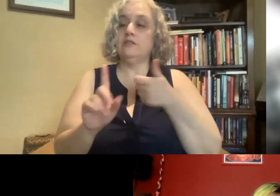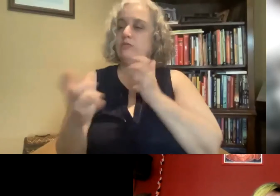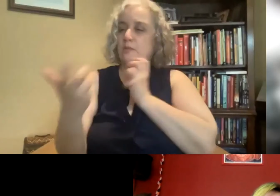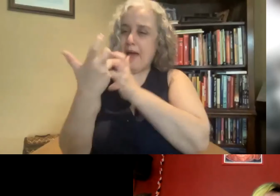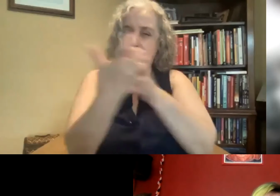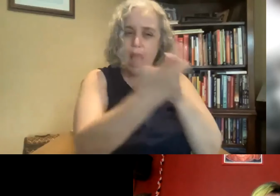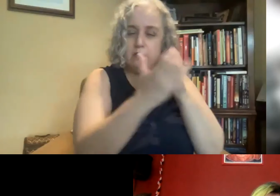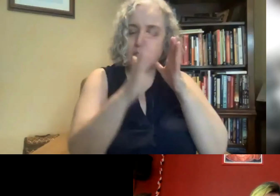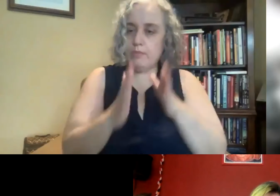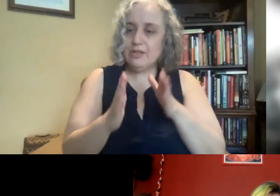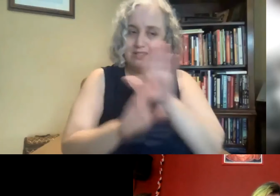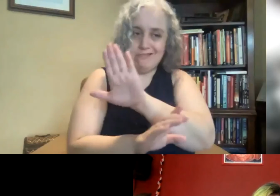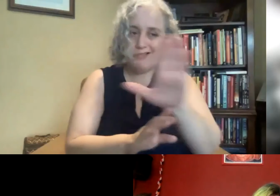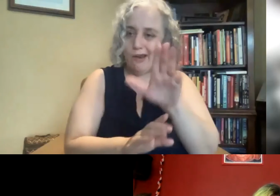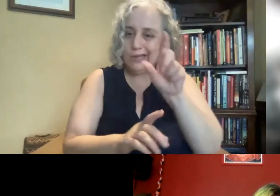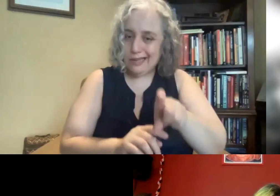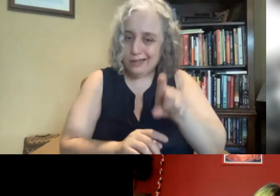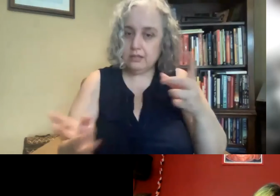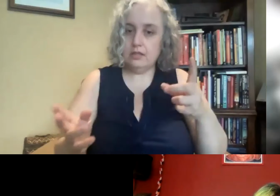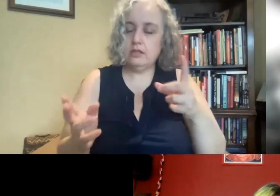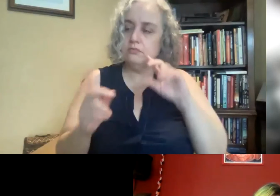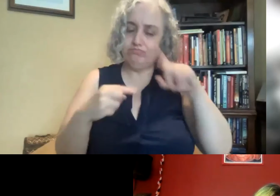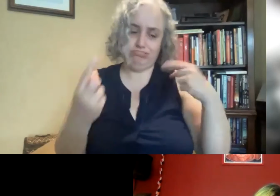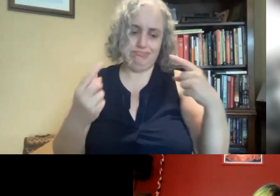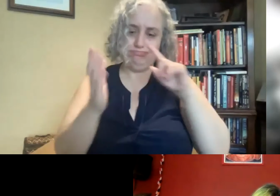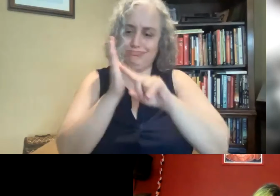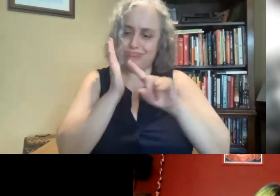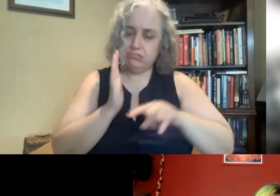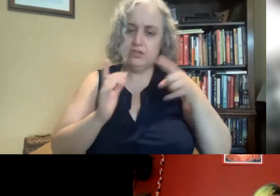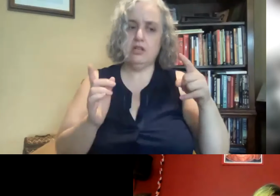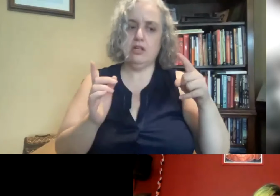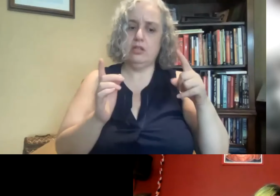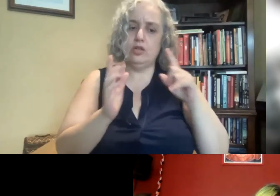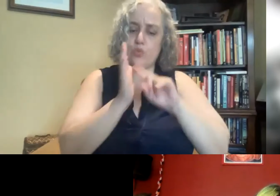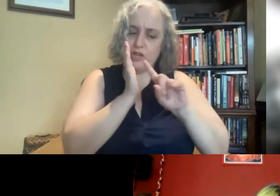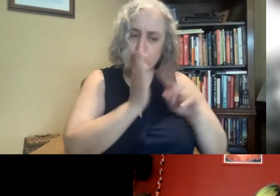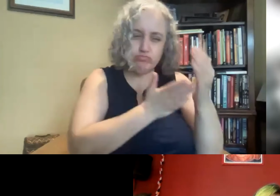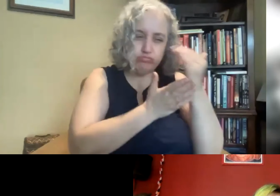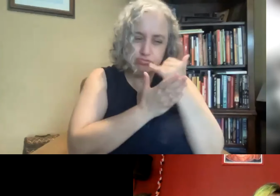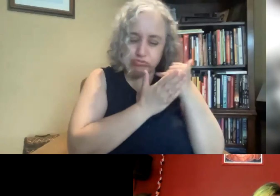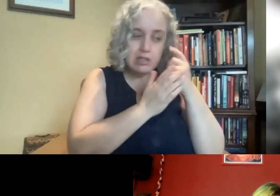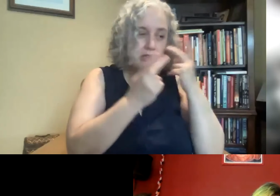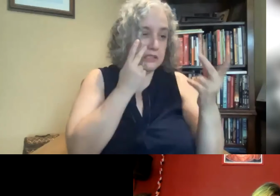some really great research where you can take some of the trends.